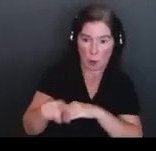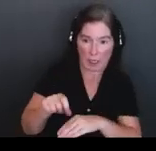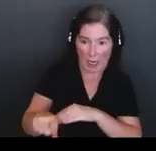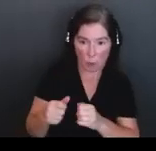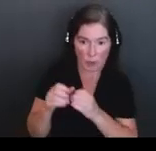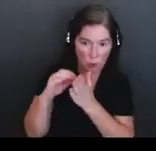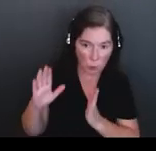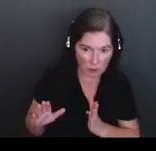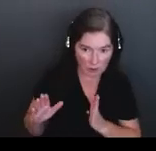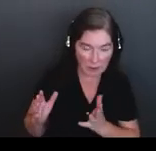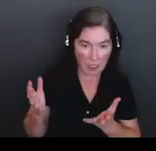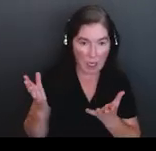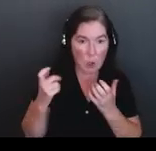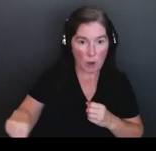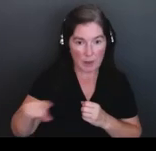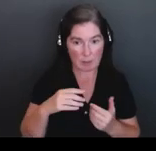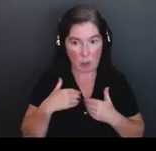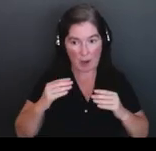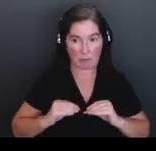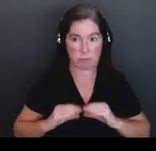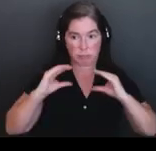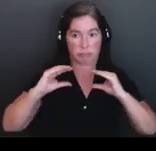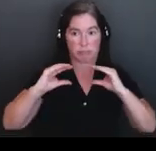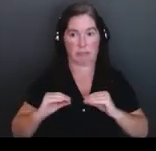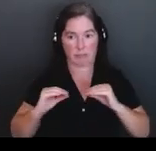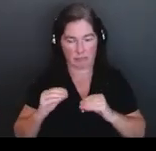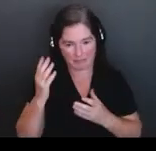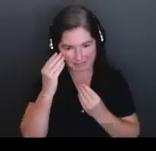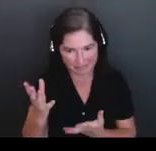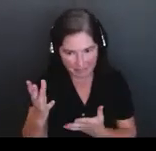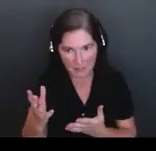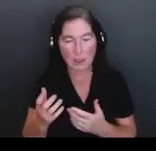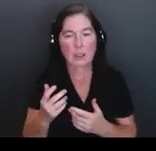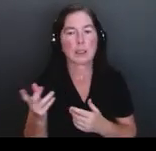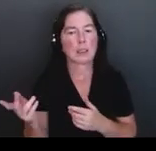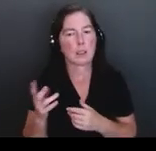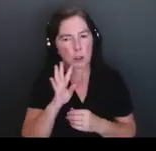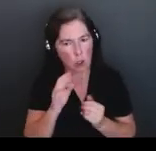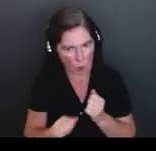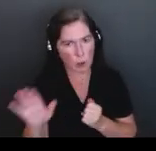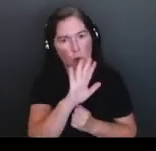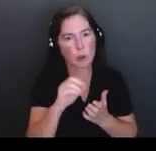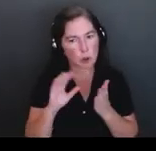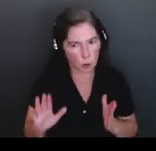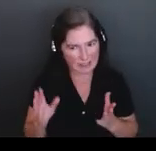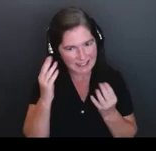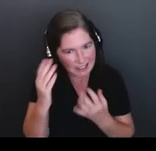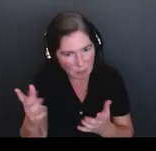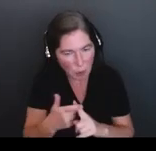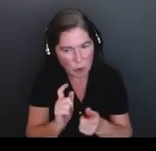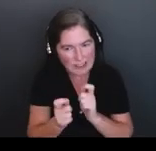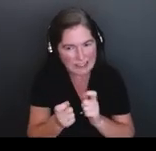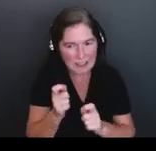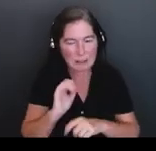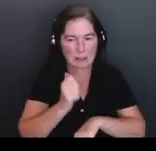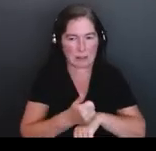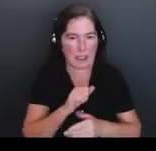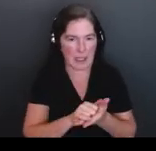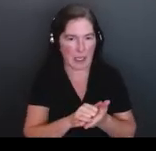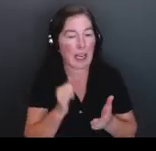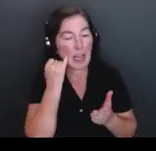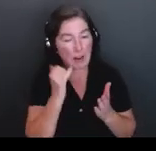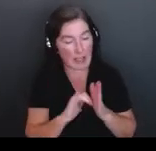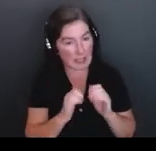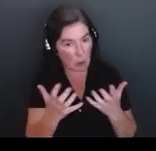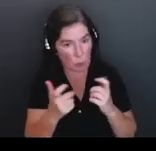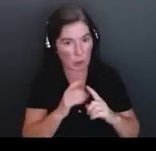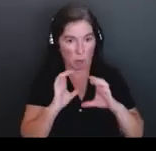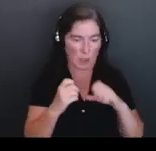options are, we won't go through them all. Students also have something similar. If someone messages me in a chat message, do I want it to notify me?